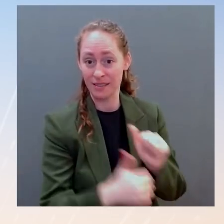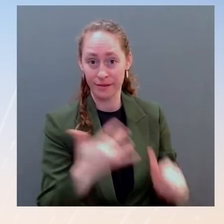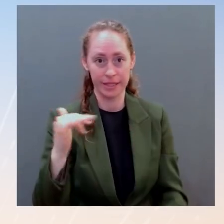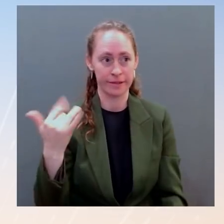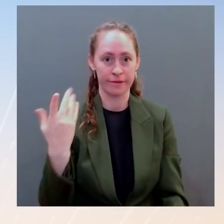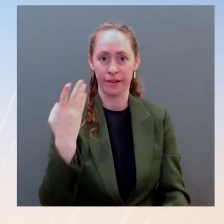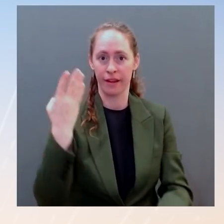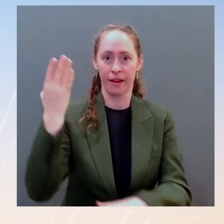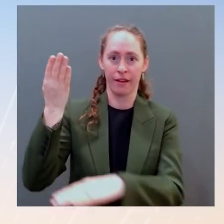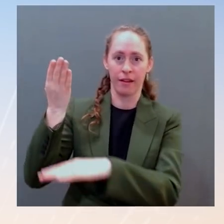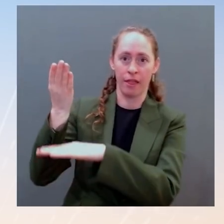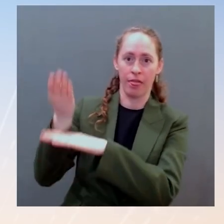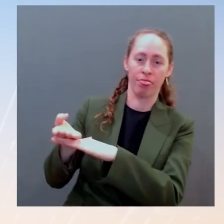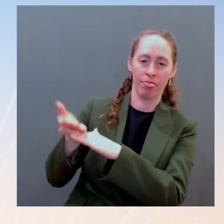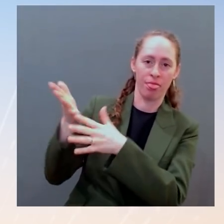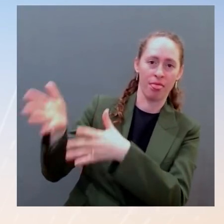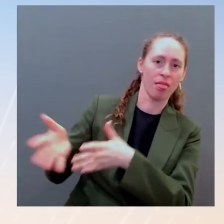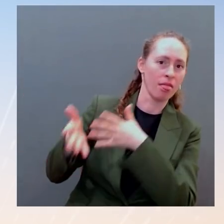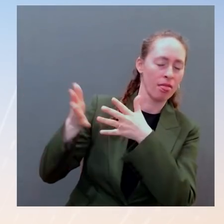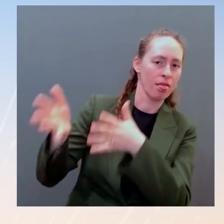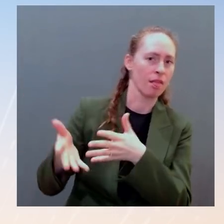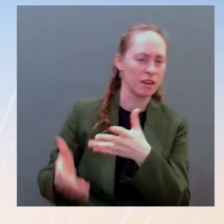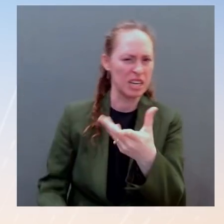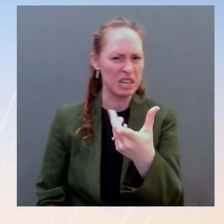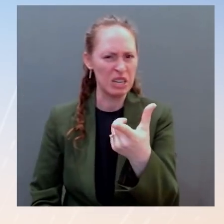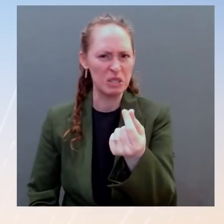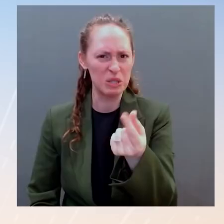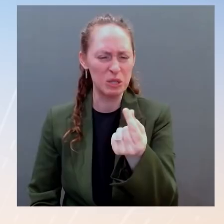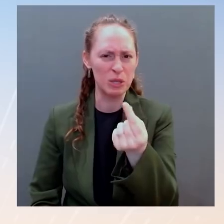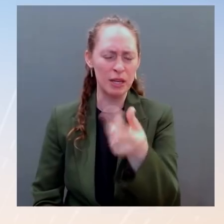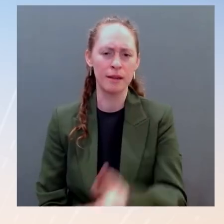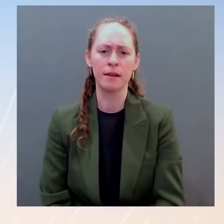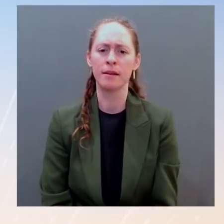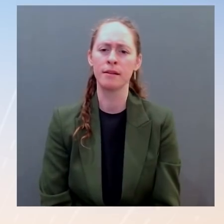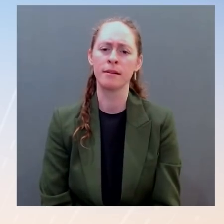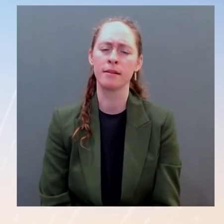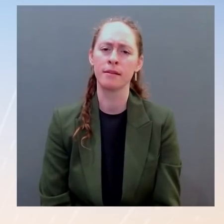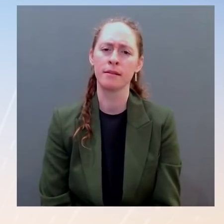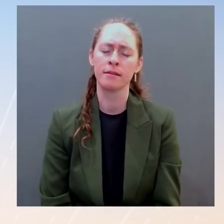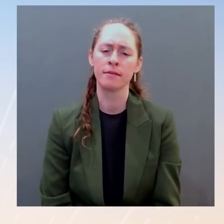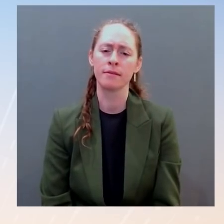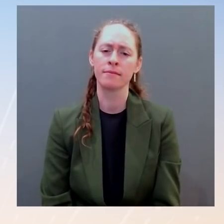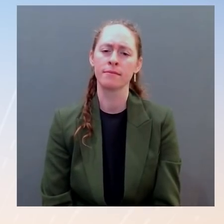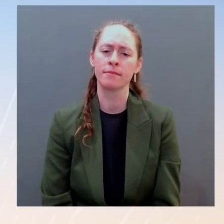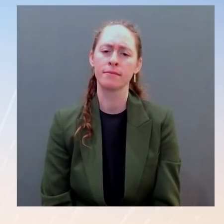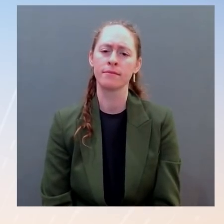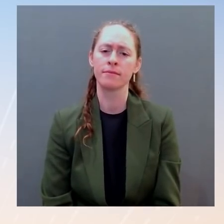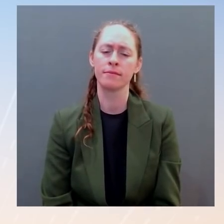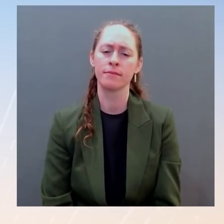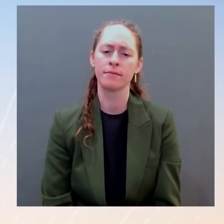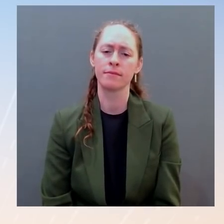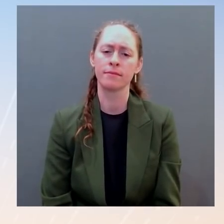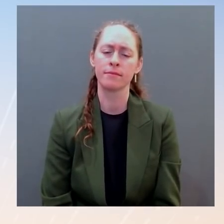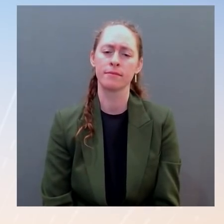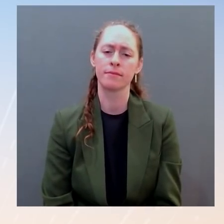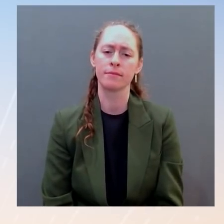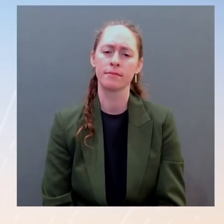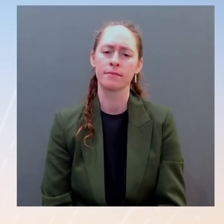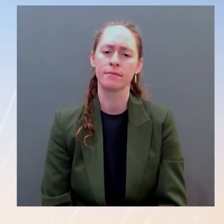to include some components of immigration reform in the reconciliation packages, and we've been looking for avenues to move it forward